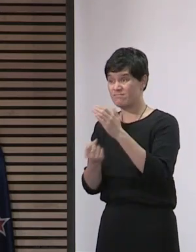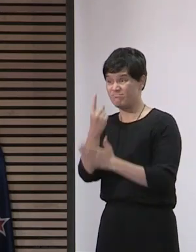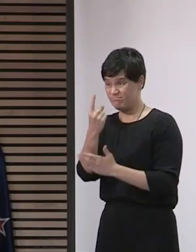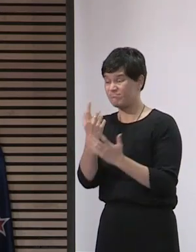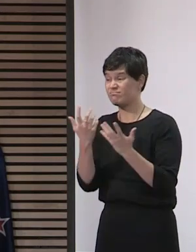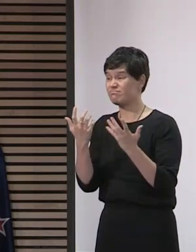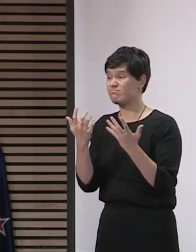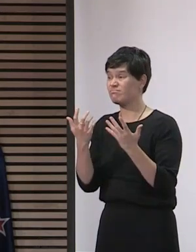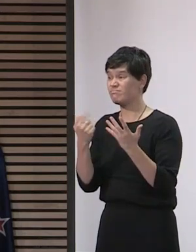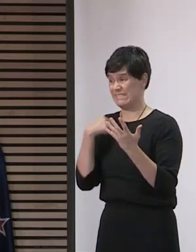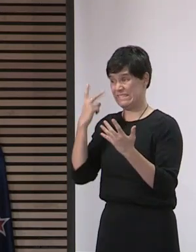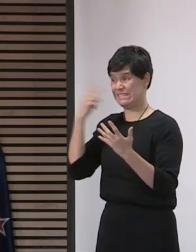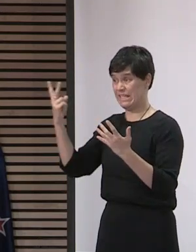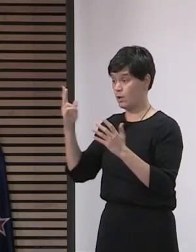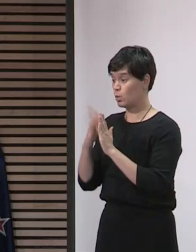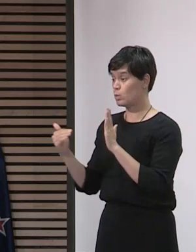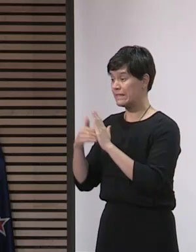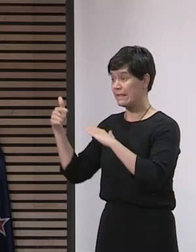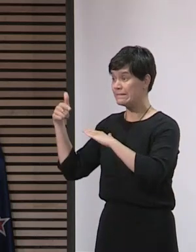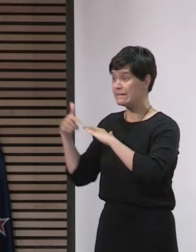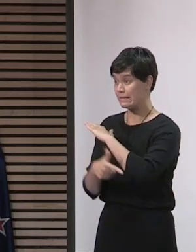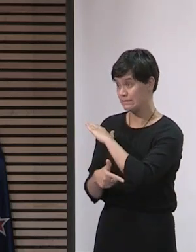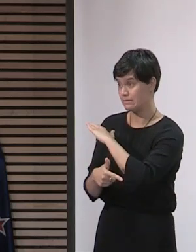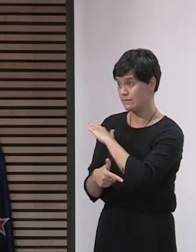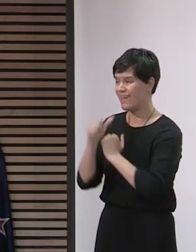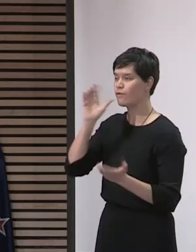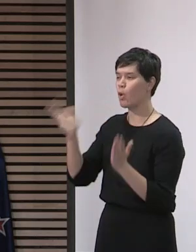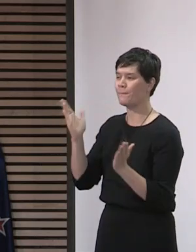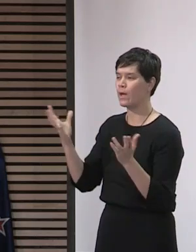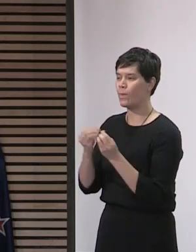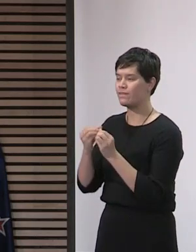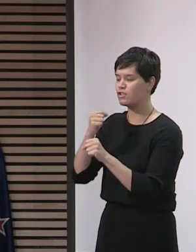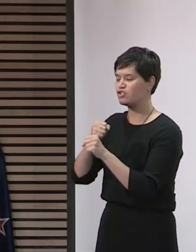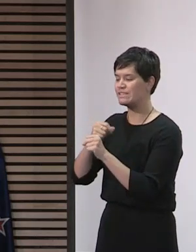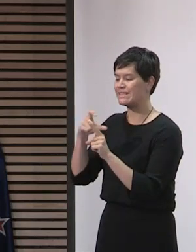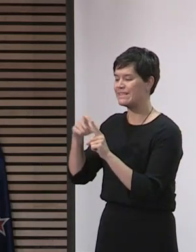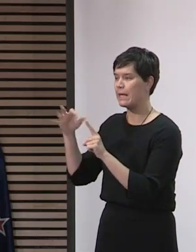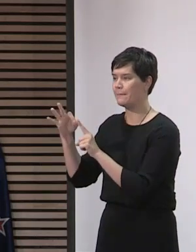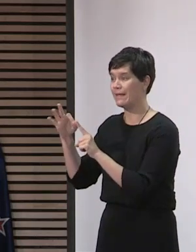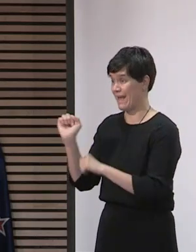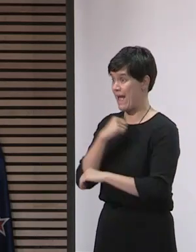I think, even going into this global pandemic, you see that